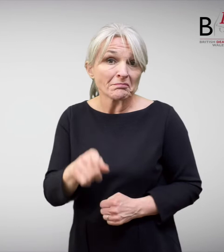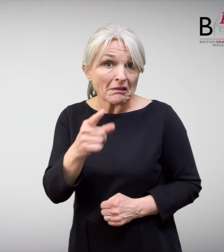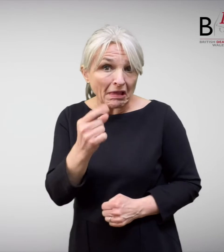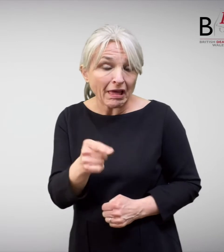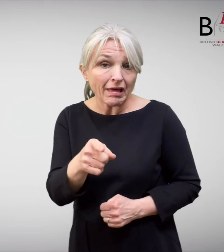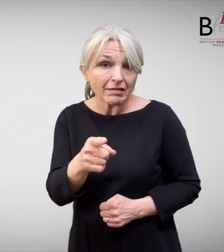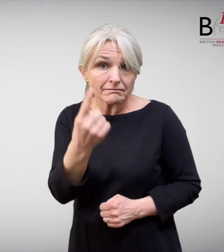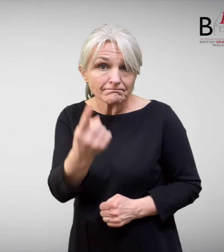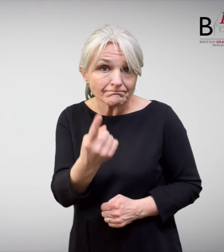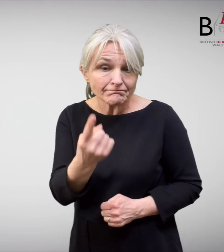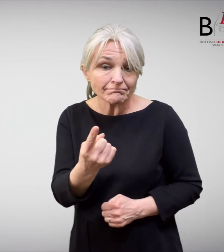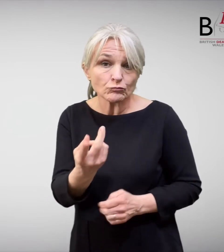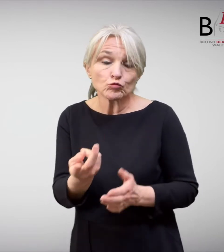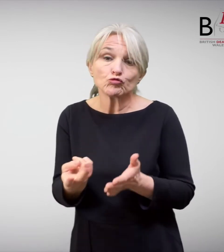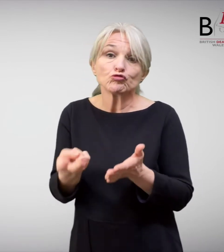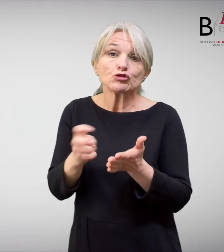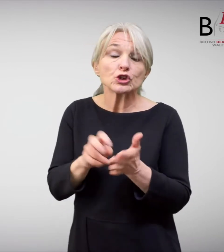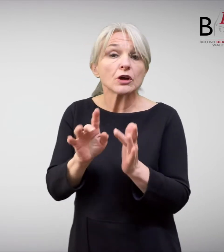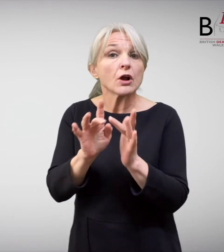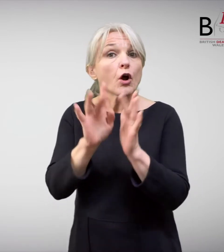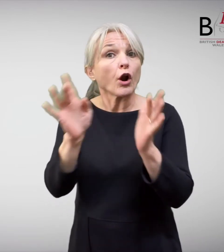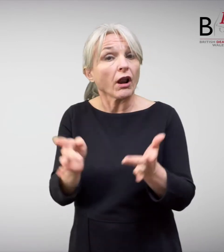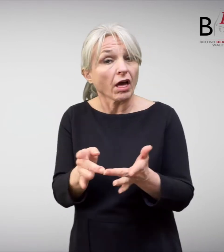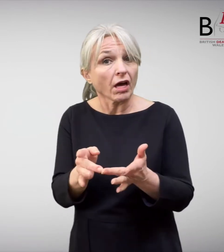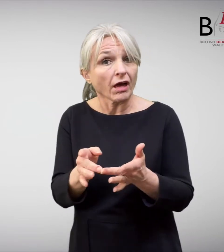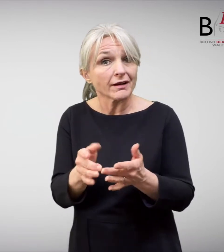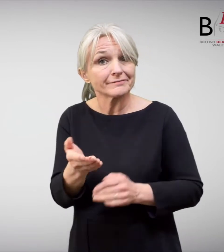You can register to vote online at